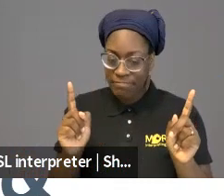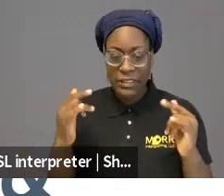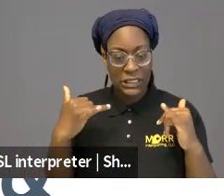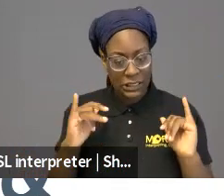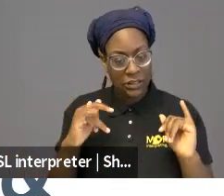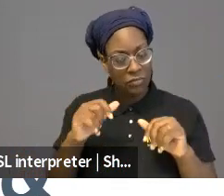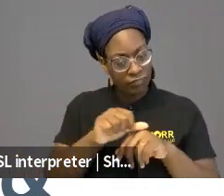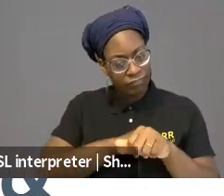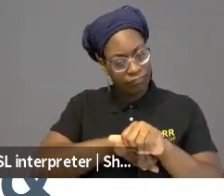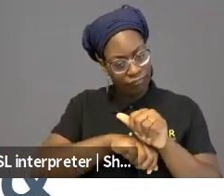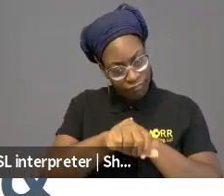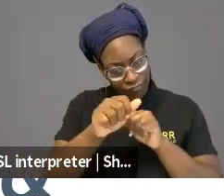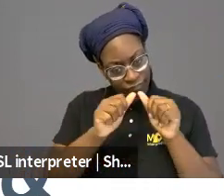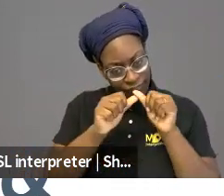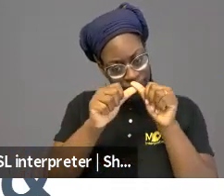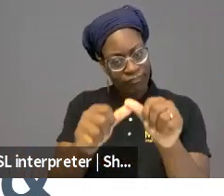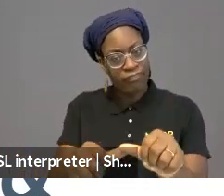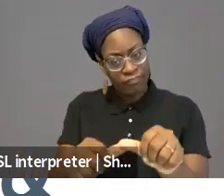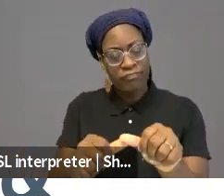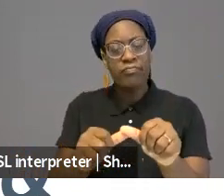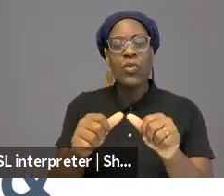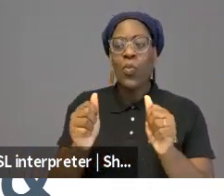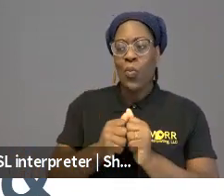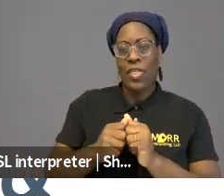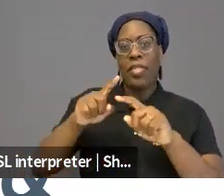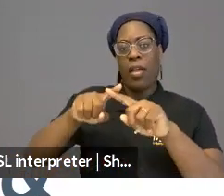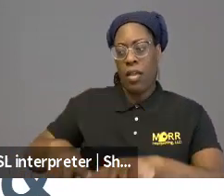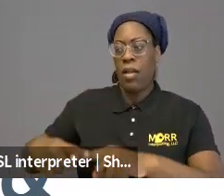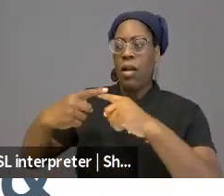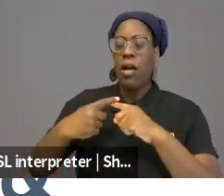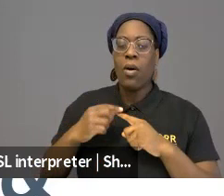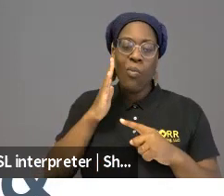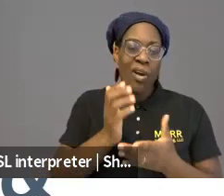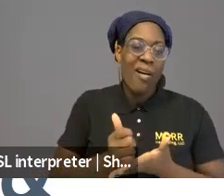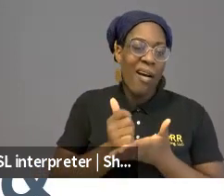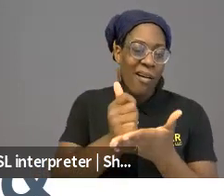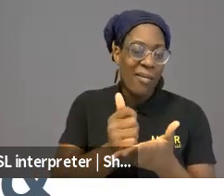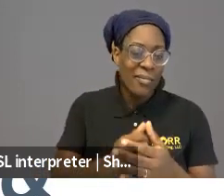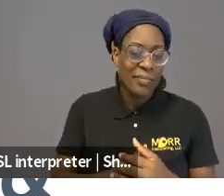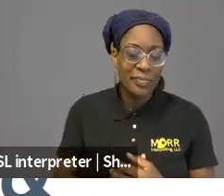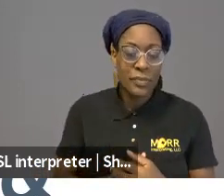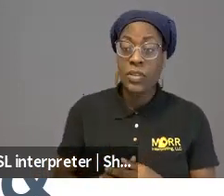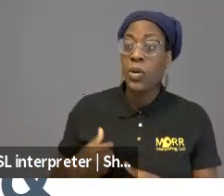sharing some of our experiences will help you think of ways to incorporate interdependence in